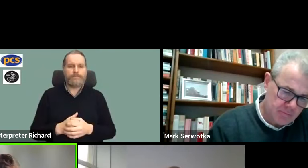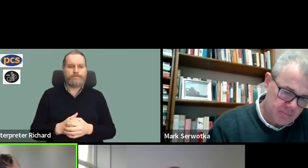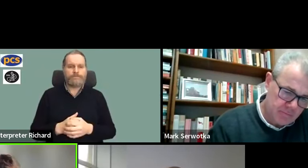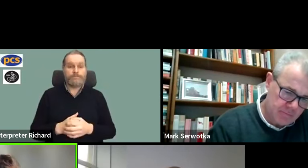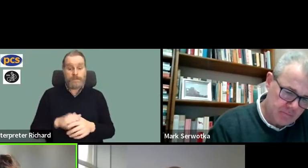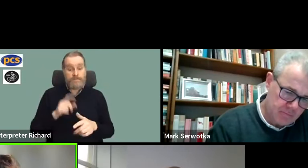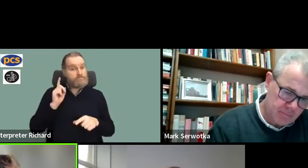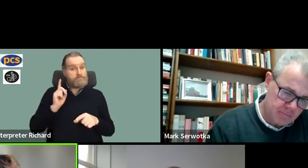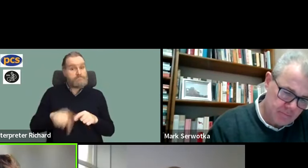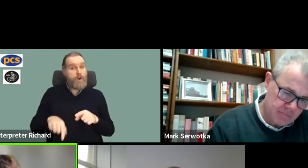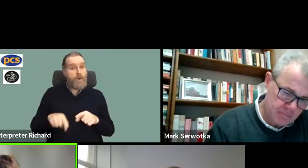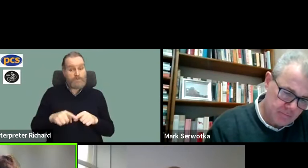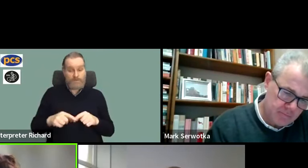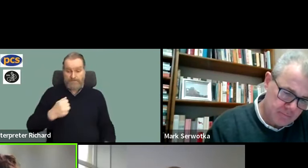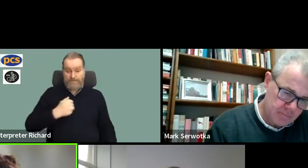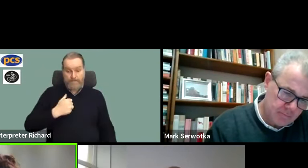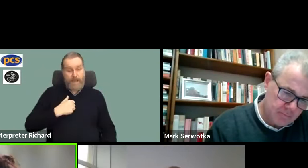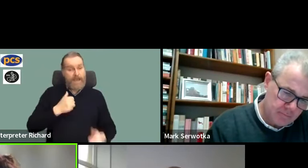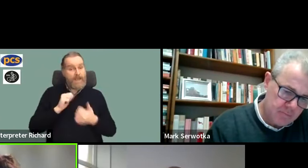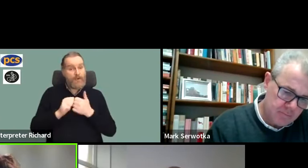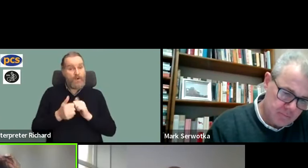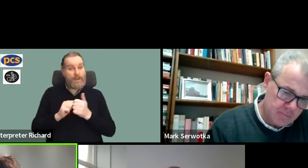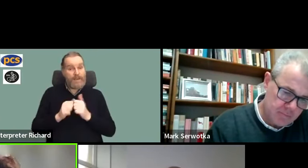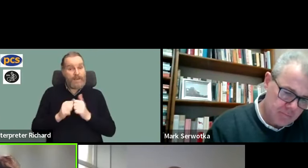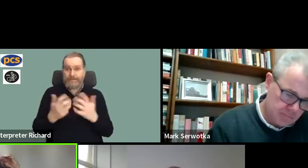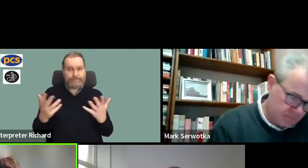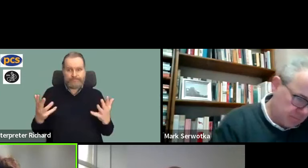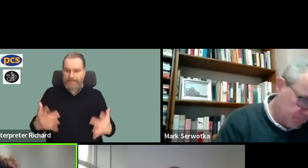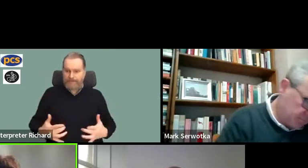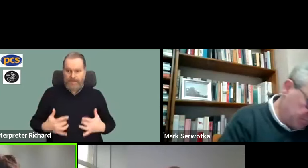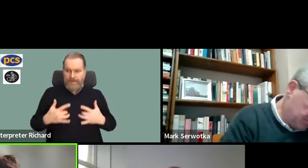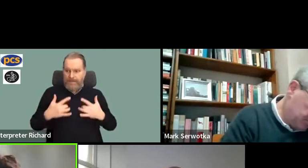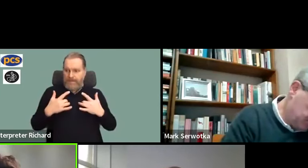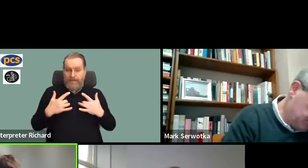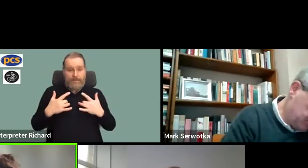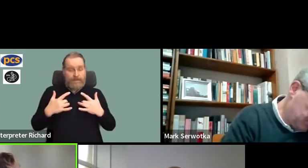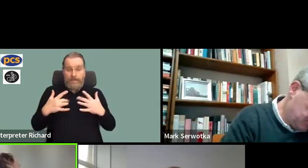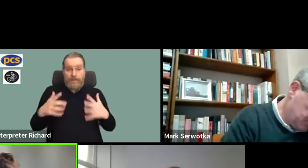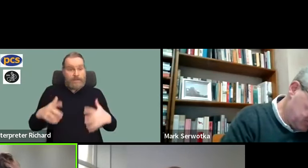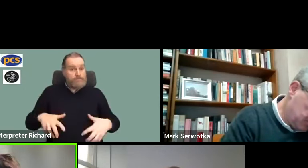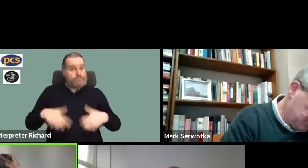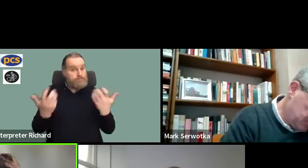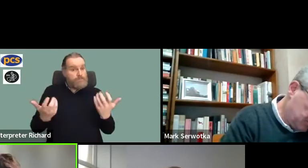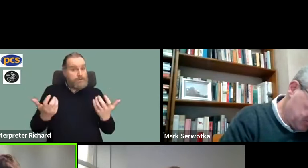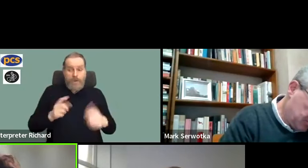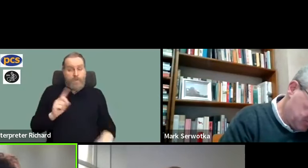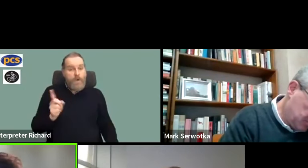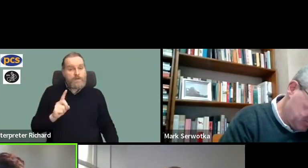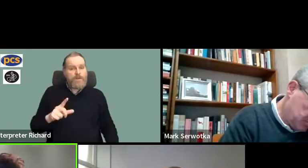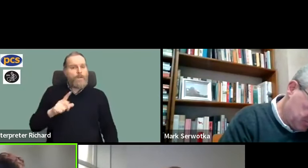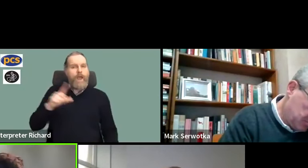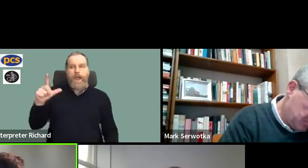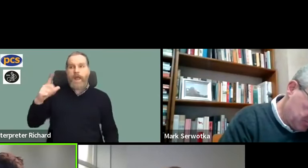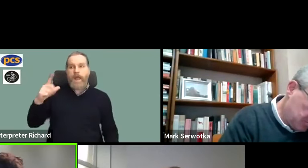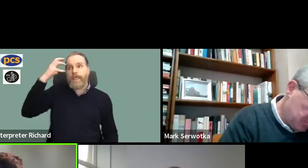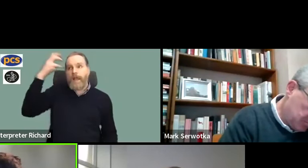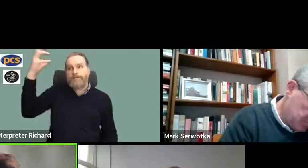most. Most of my colleagues are just , and and sensed and sensed that the Government relies on the goodwill